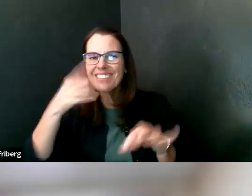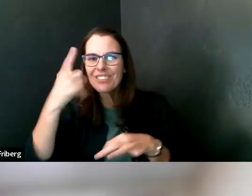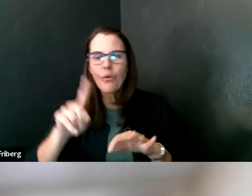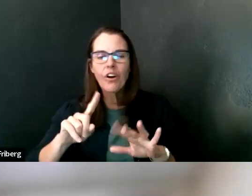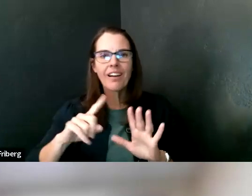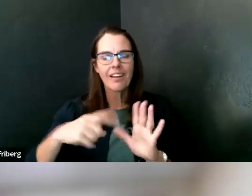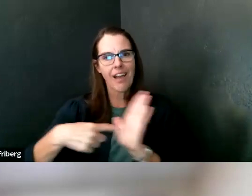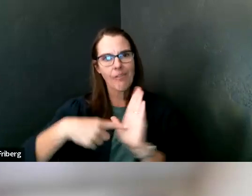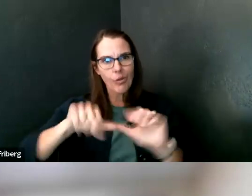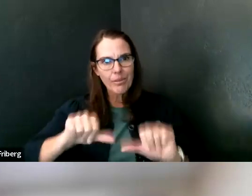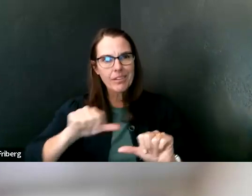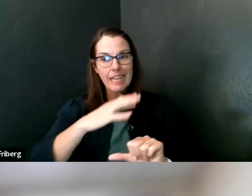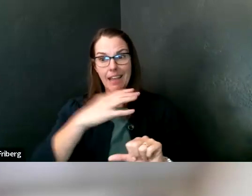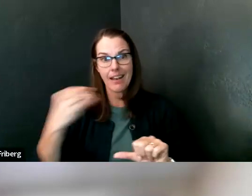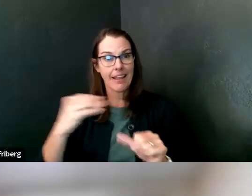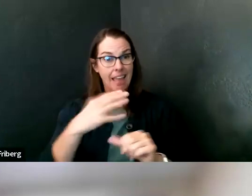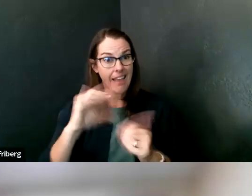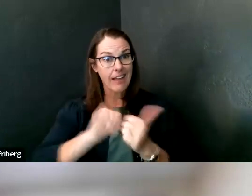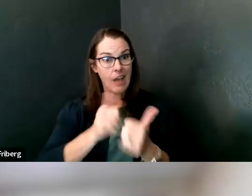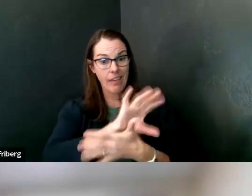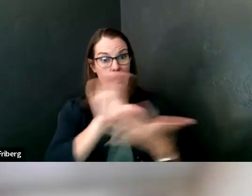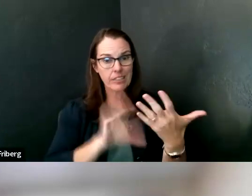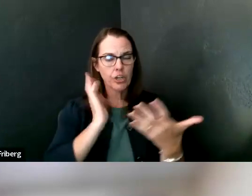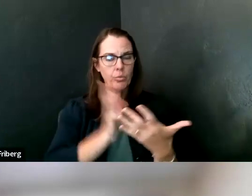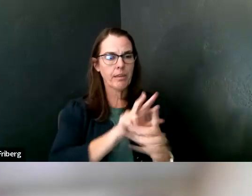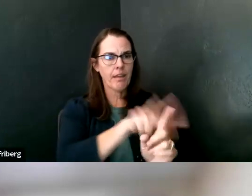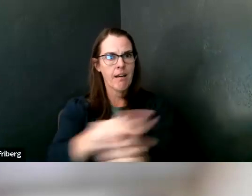how those criteria will be applied consistently across a list that spans cancer treatments,